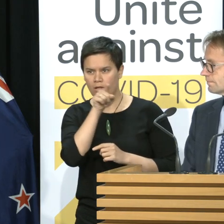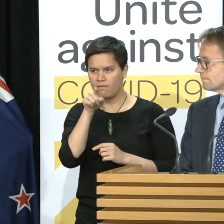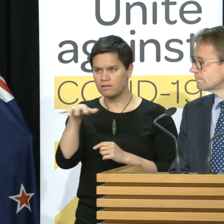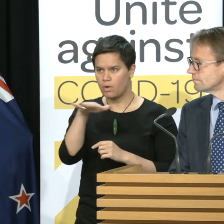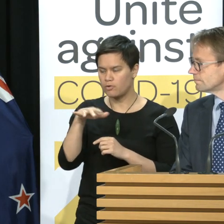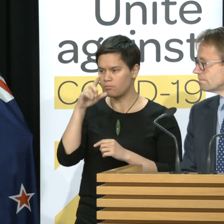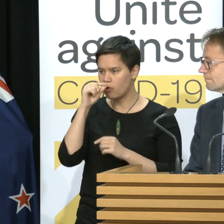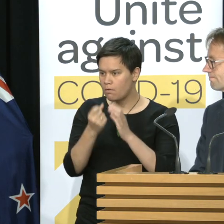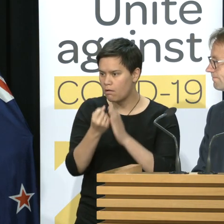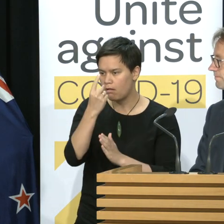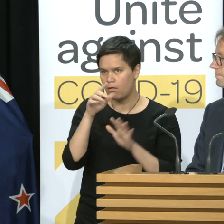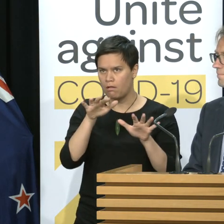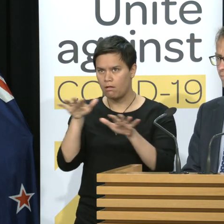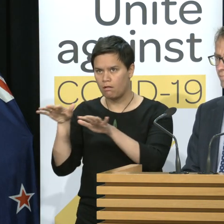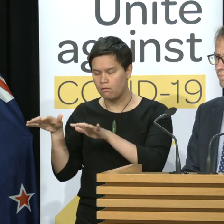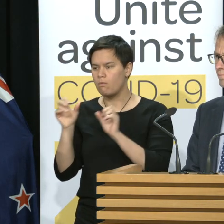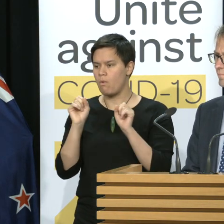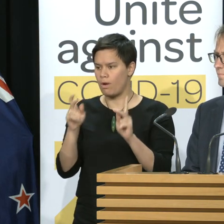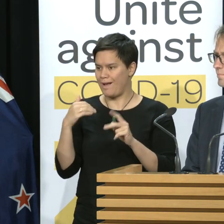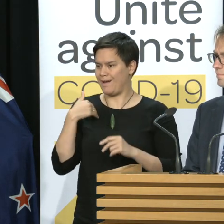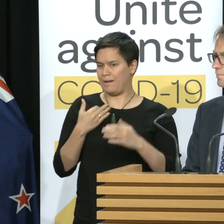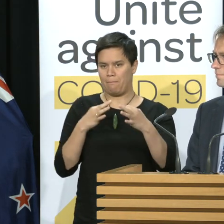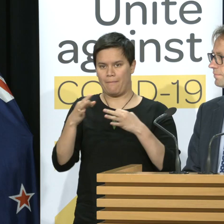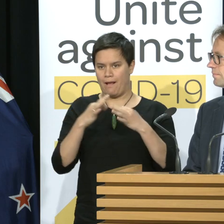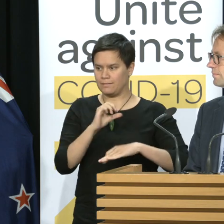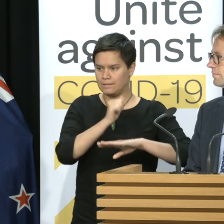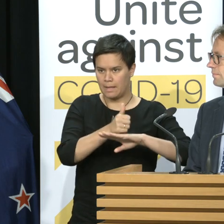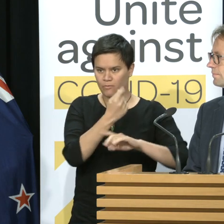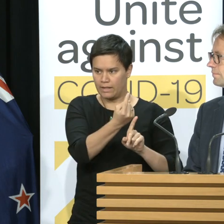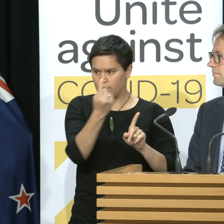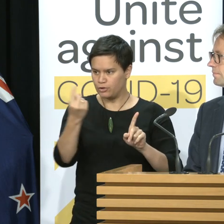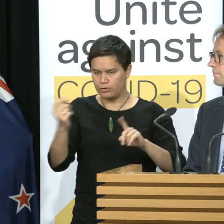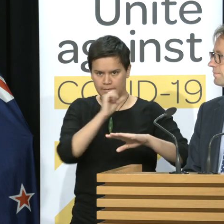We've continued to map out different scenarios. Before our August outbreak, we were